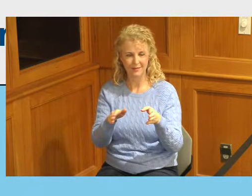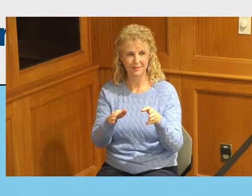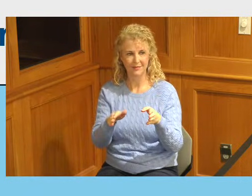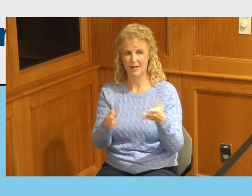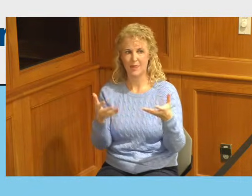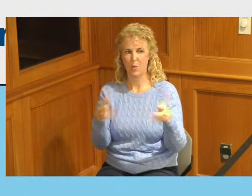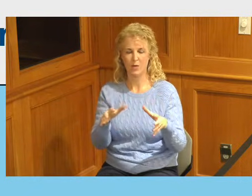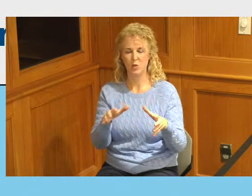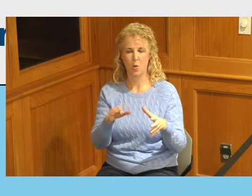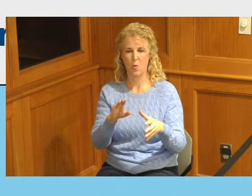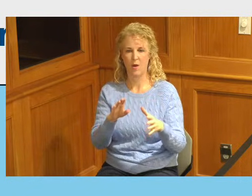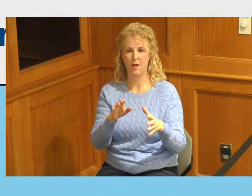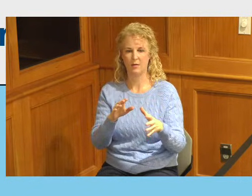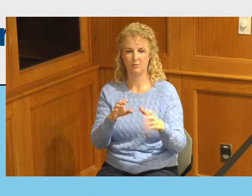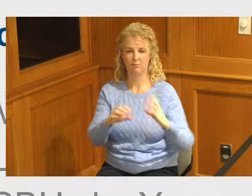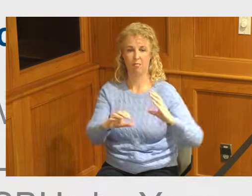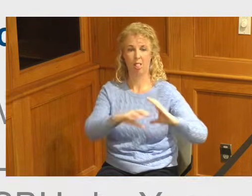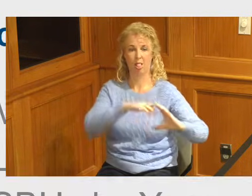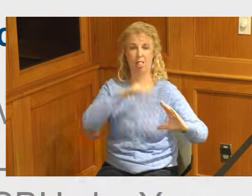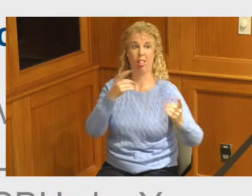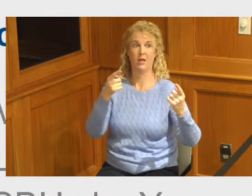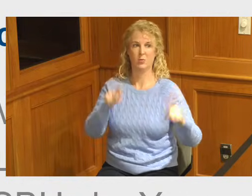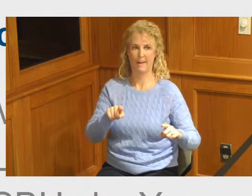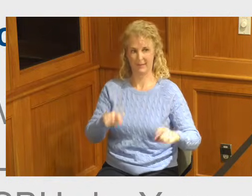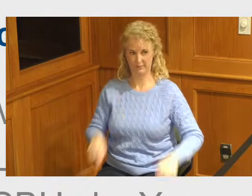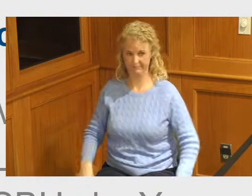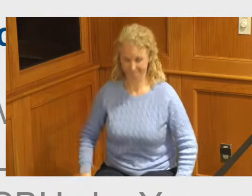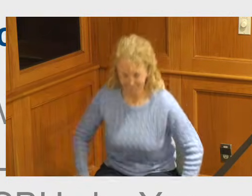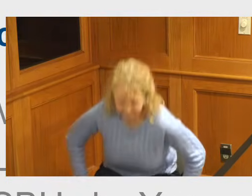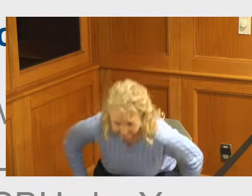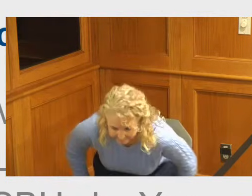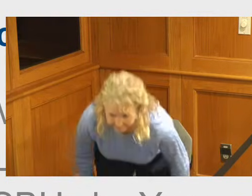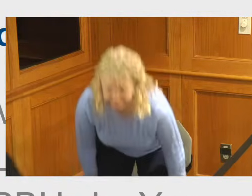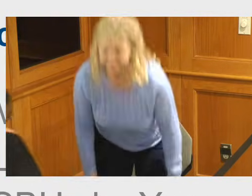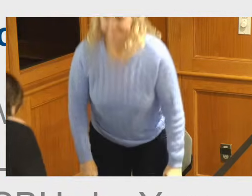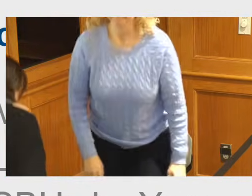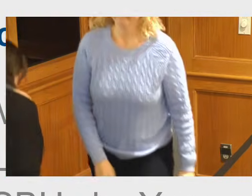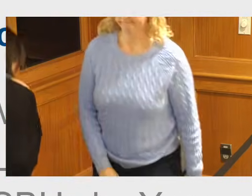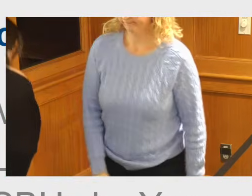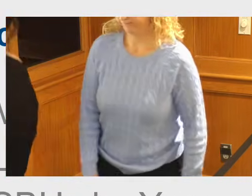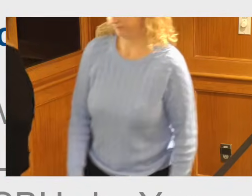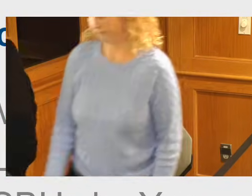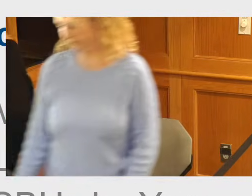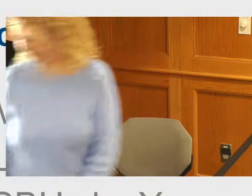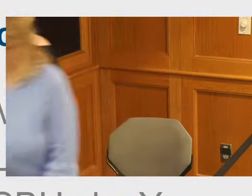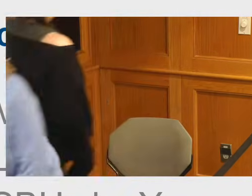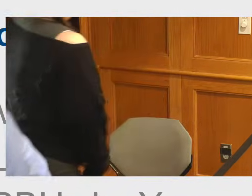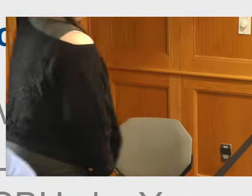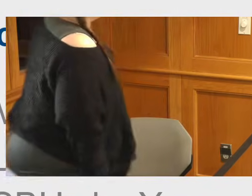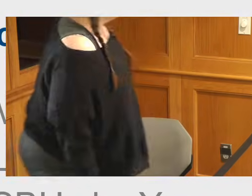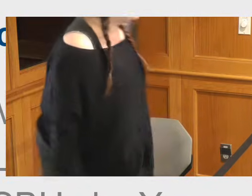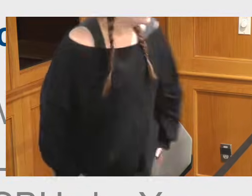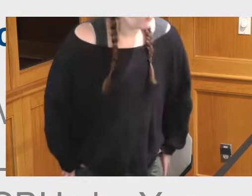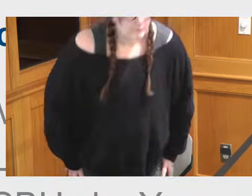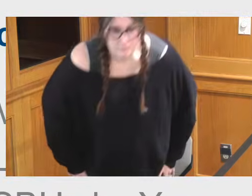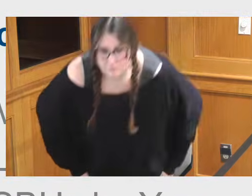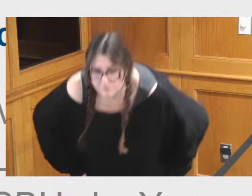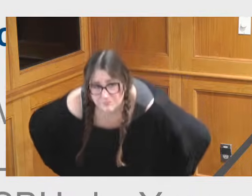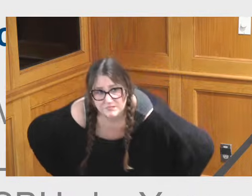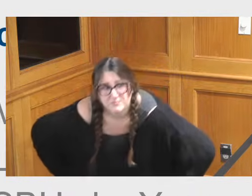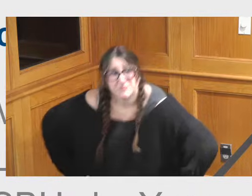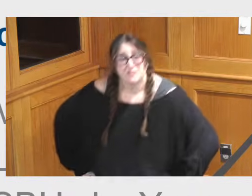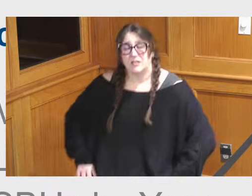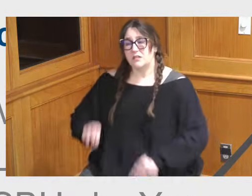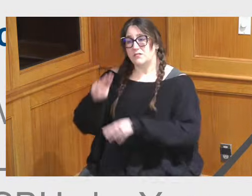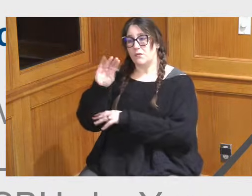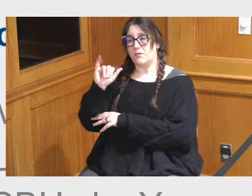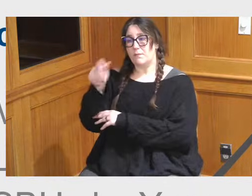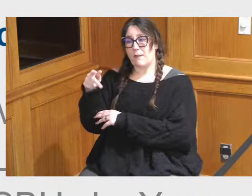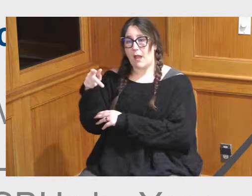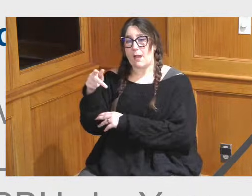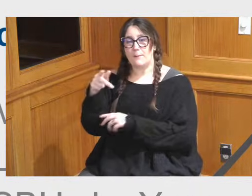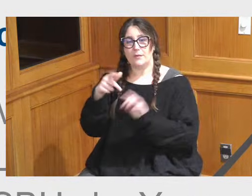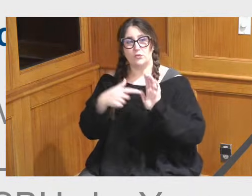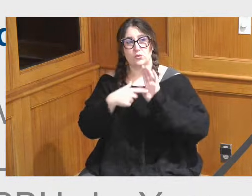happening in the first place. This map shows the SBUS the locations of SBUS by year over the last